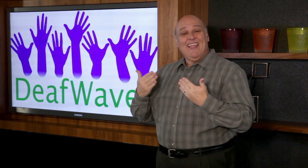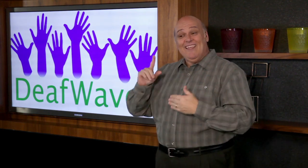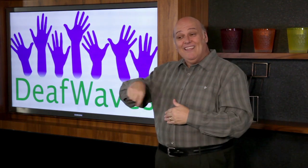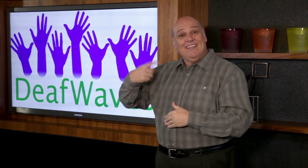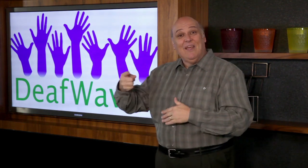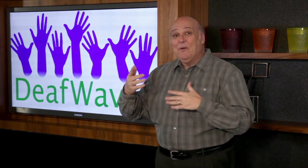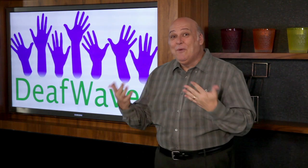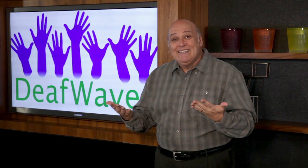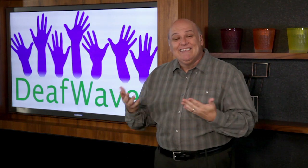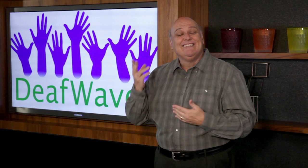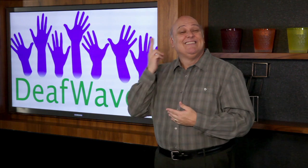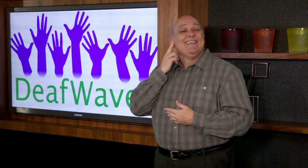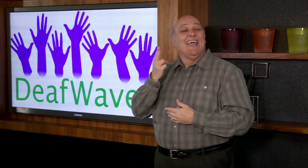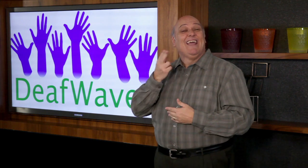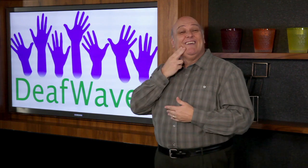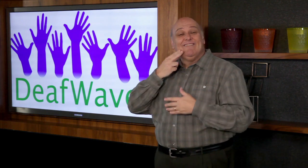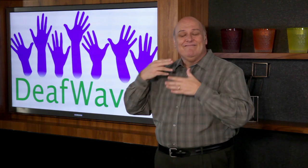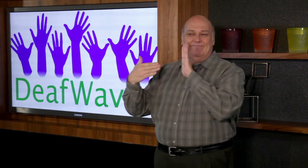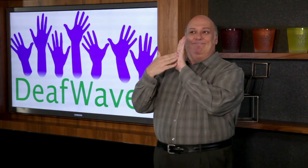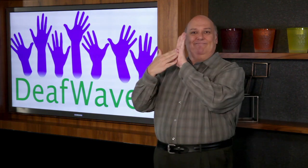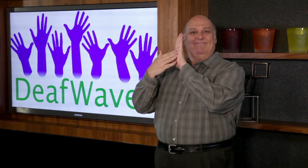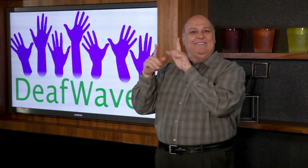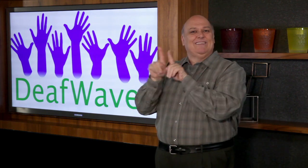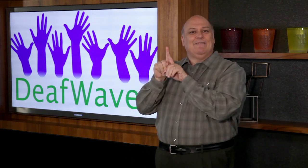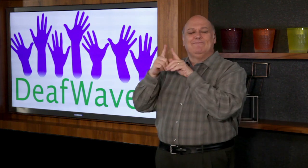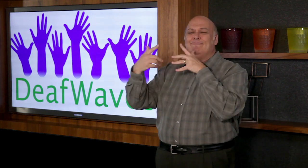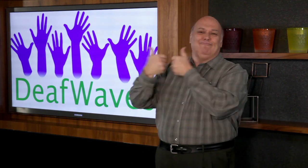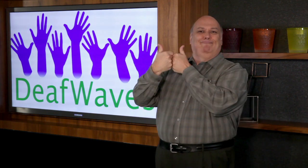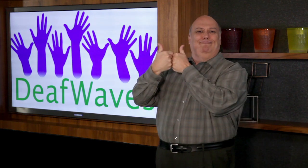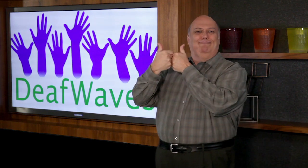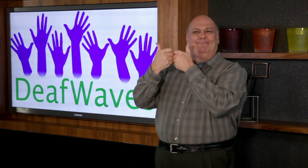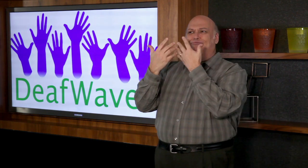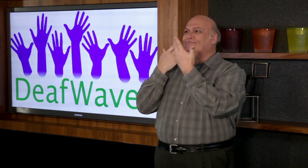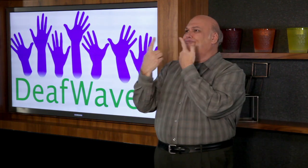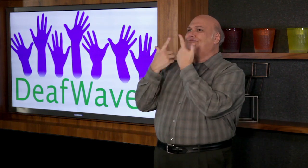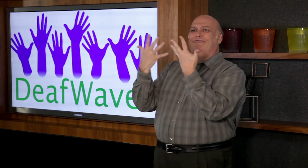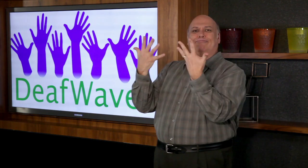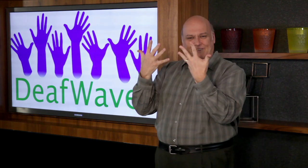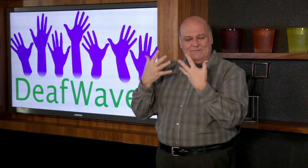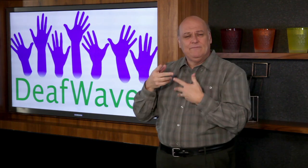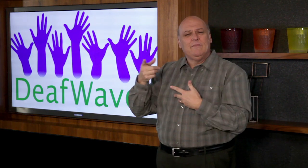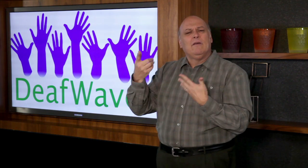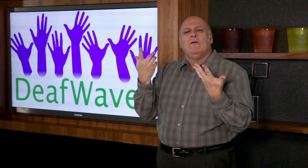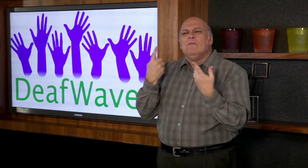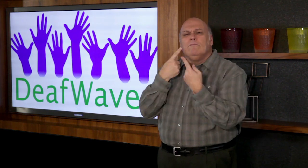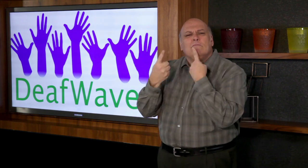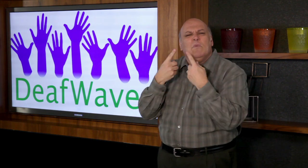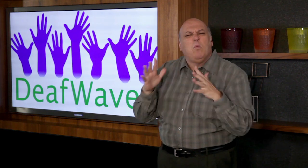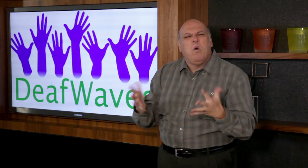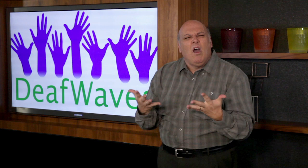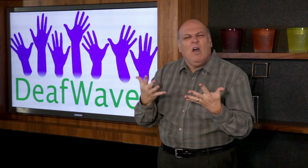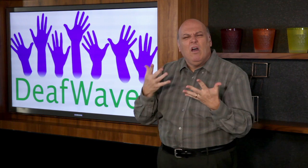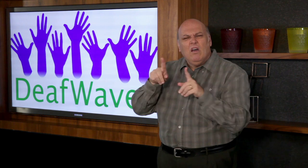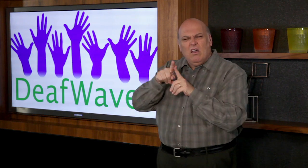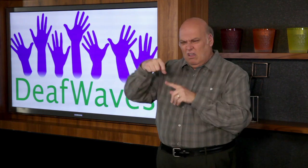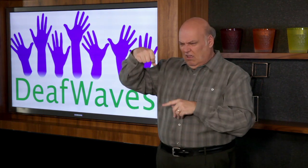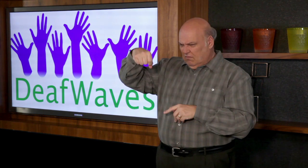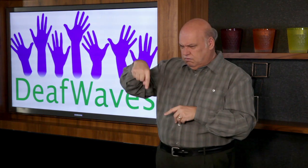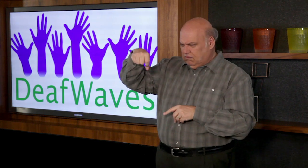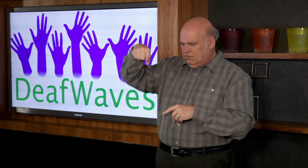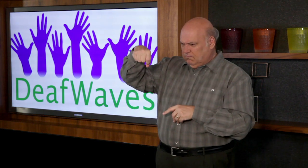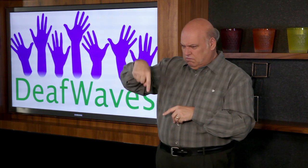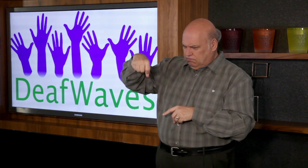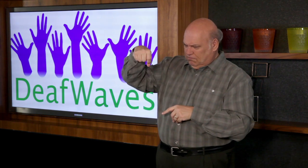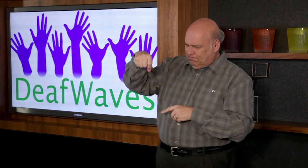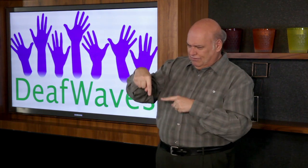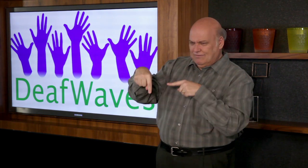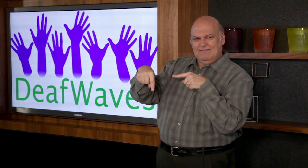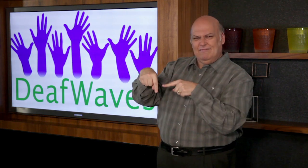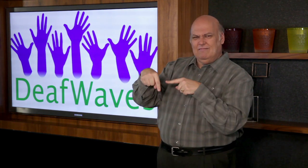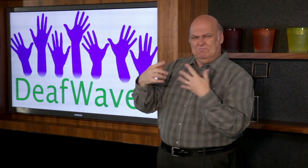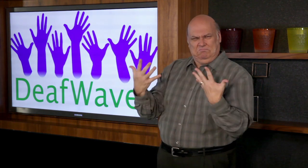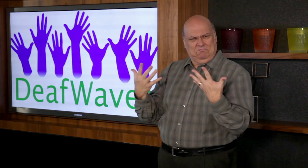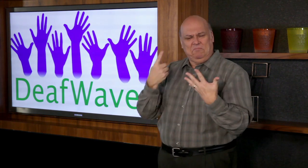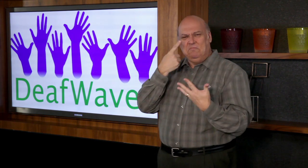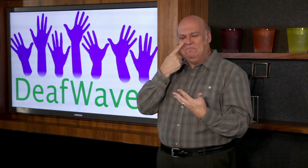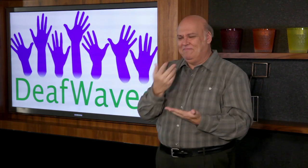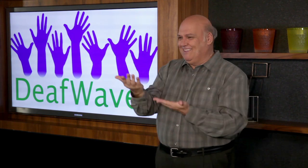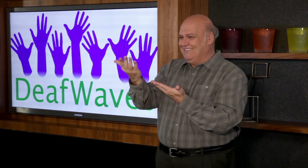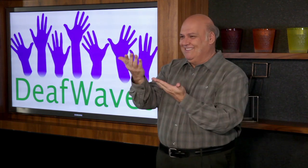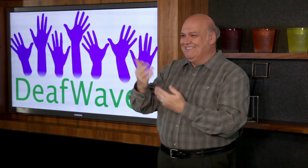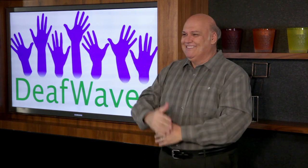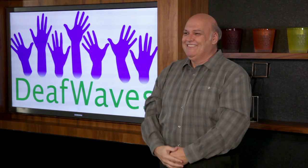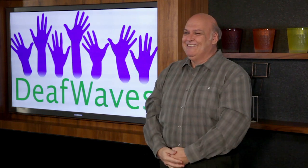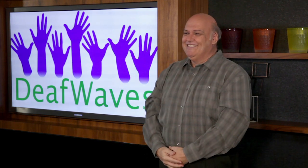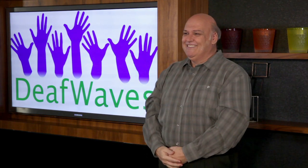Today we are going to talk about a Deaf Challenge... what is that dripping? Take a look!